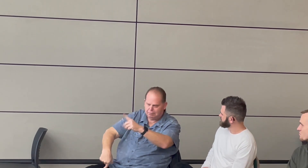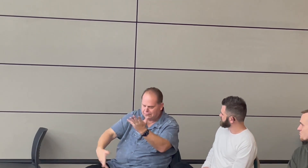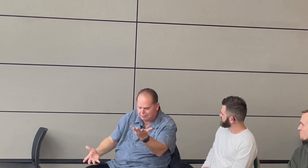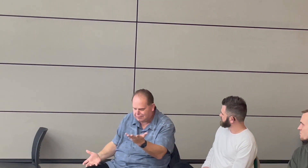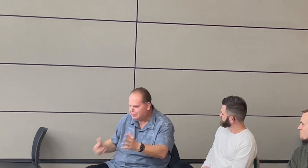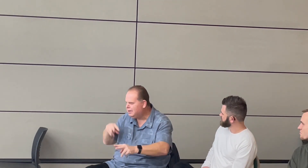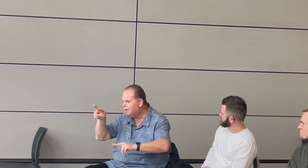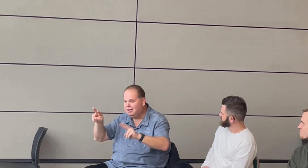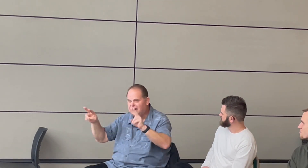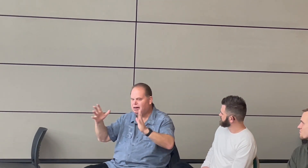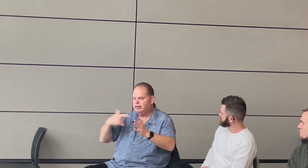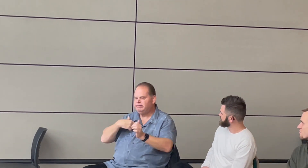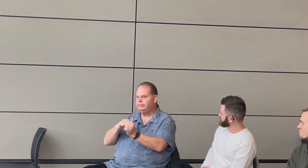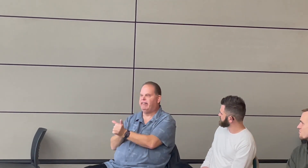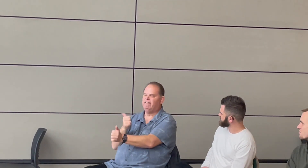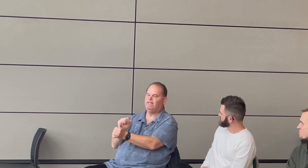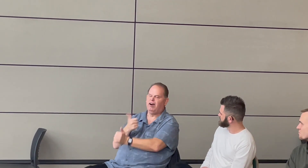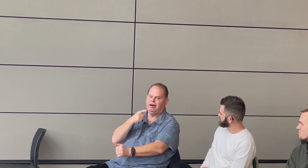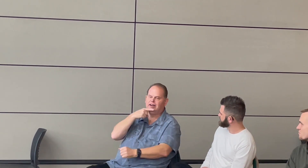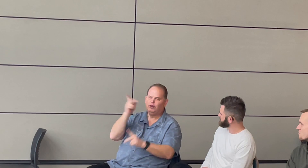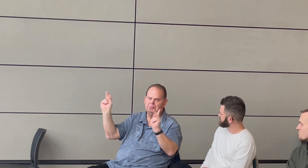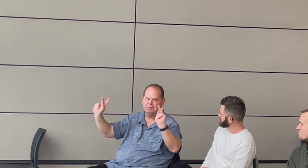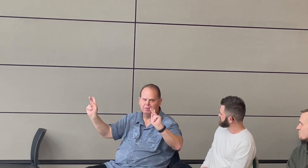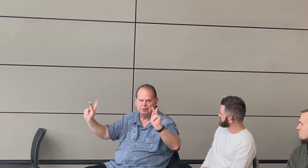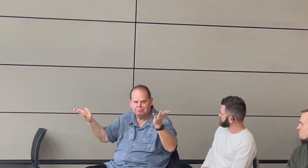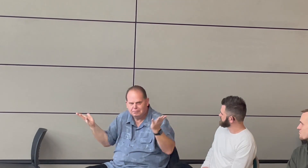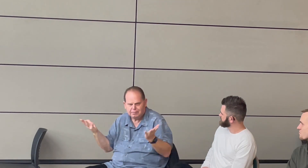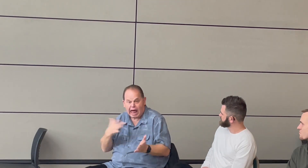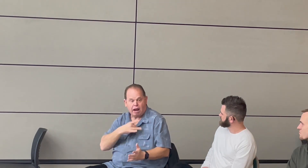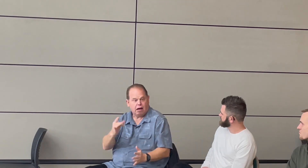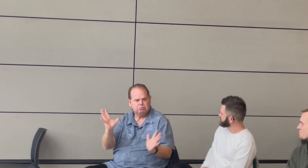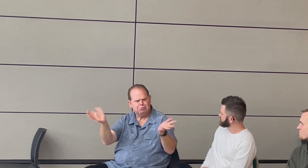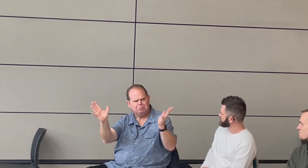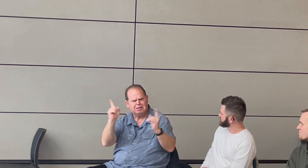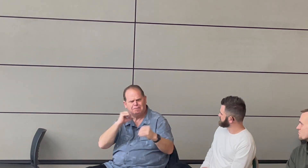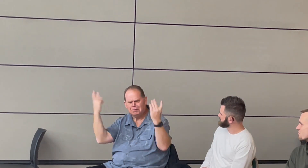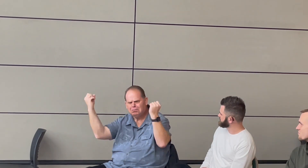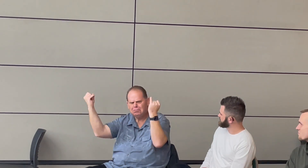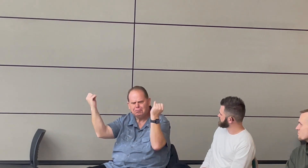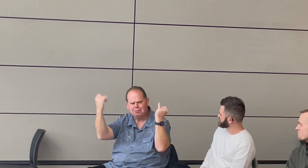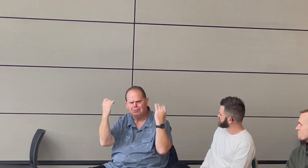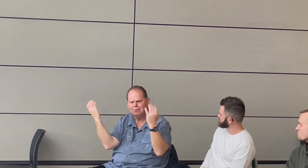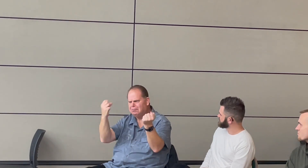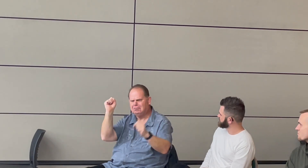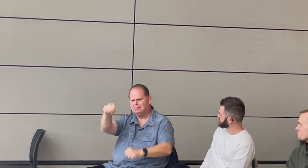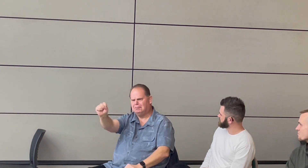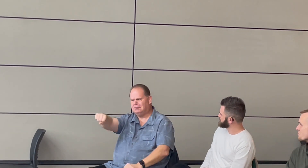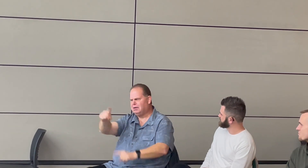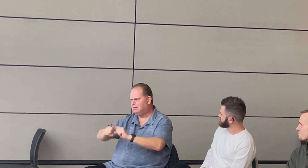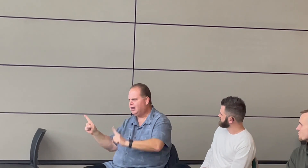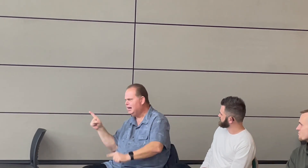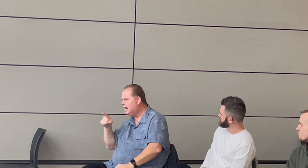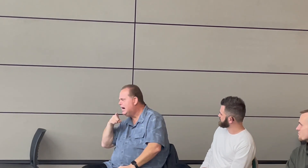my brain couldn't comprehend it because of that cognitive issue uh I decided to sign a bit more